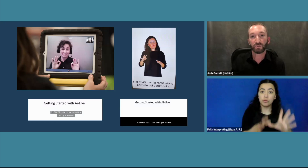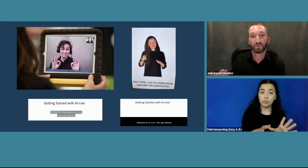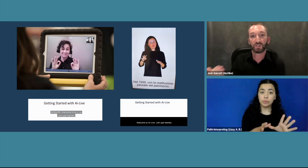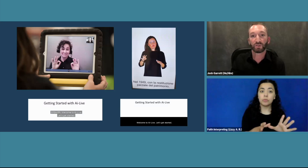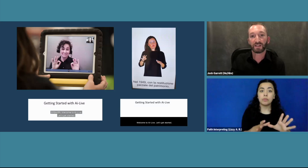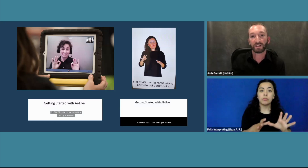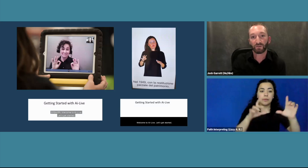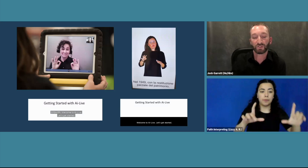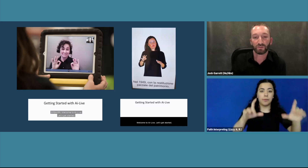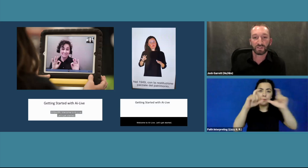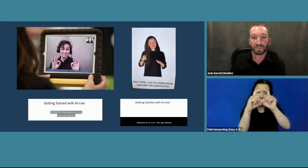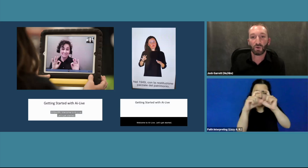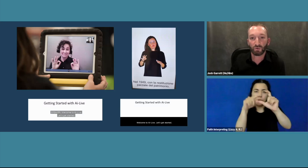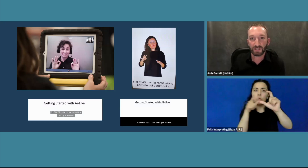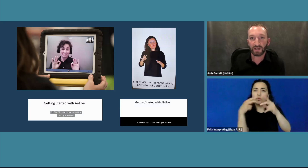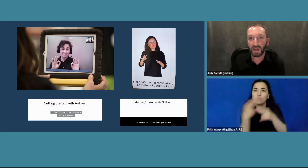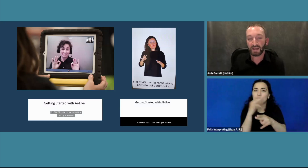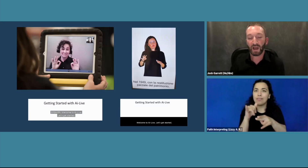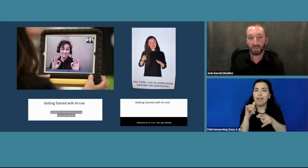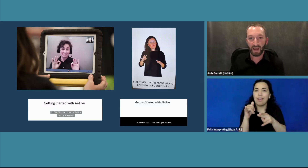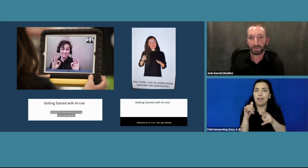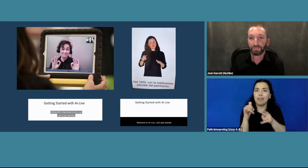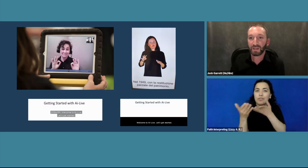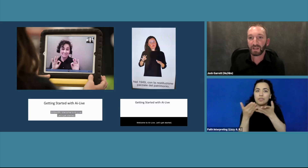who is utilizing those services holding a iPad.